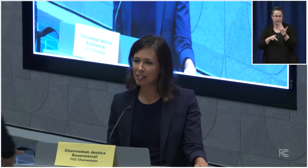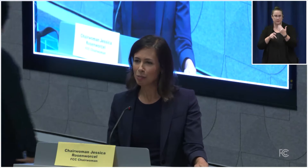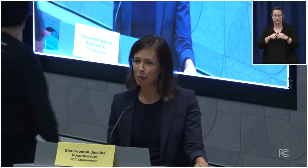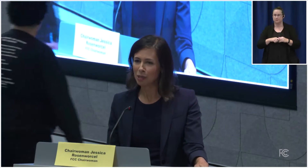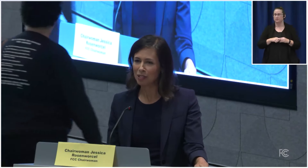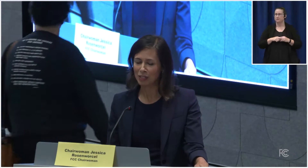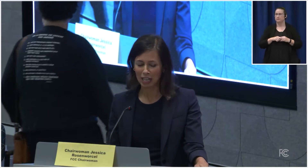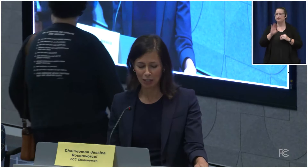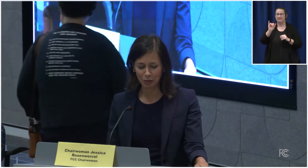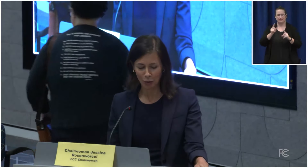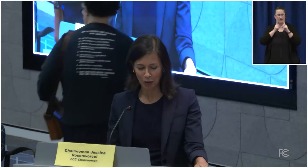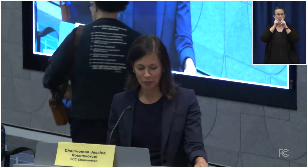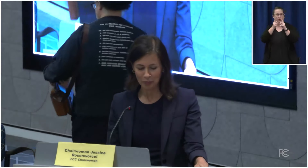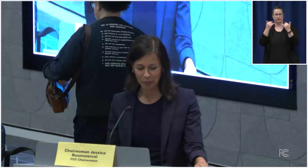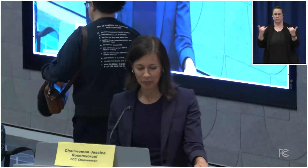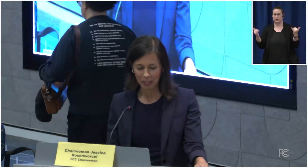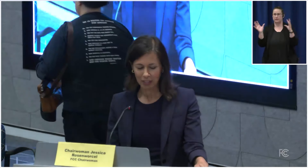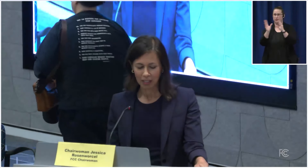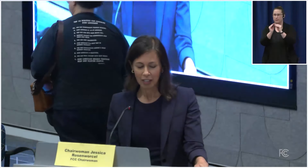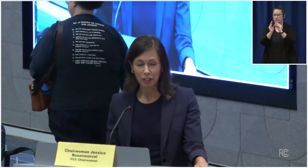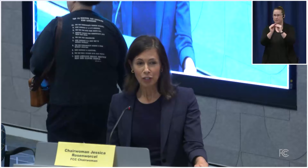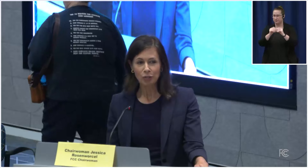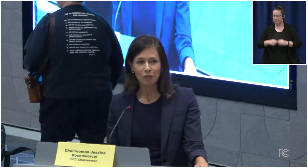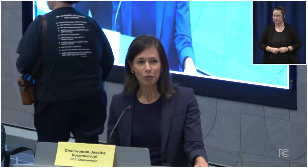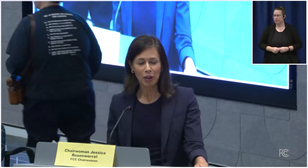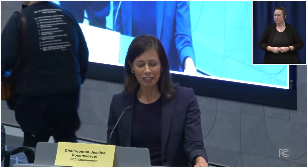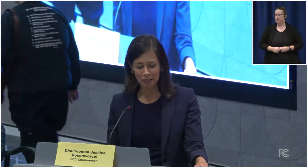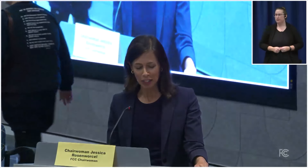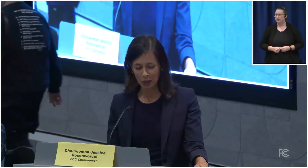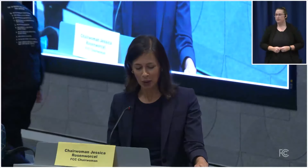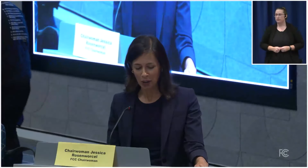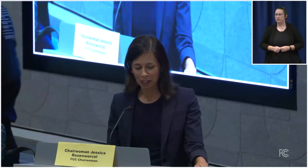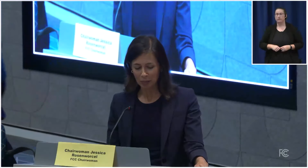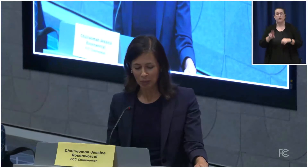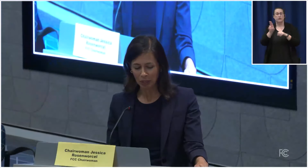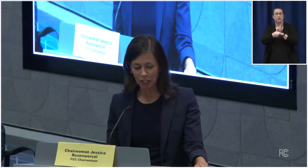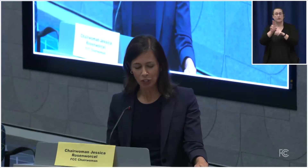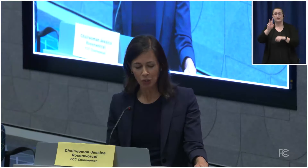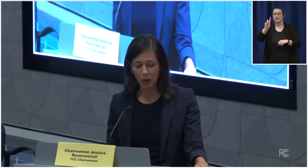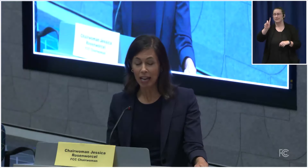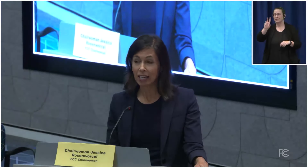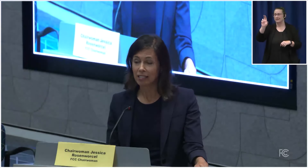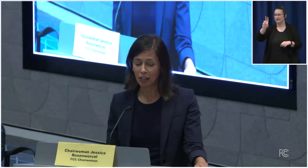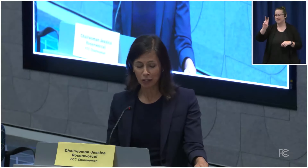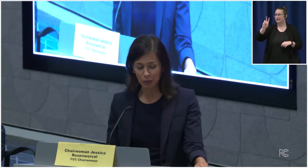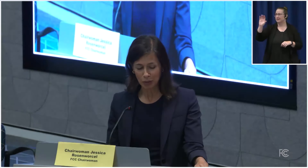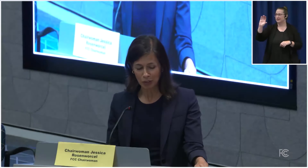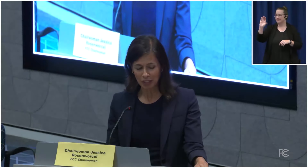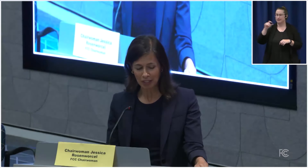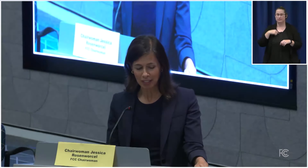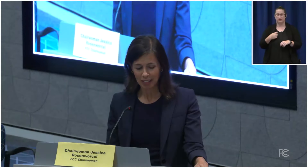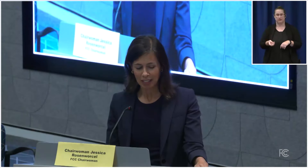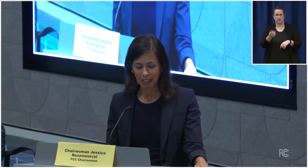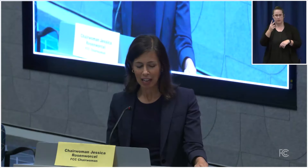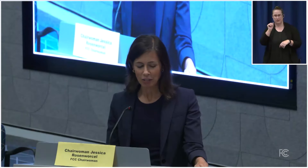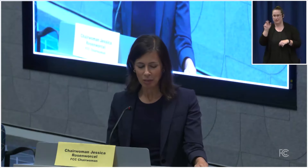RULES, POLICIES, SERVICES, AND PROGRAMS. ANOTHER GOAL I HAVE SET OUT IS ENCOURAGING ALL FEDERAL AGENCIES TO ADVANCE ACCESSIBILITY IN THEIR